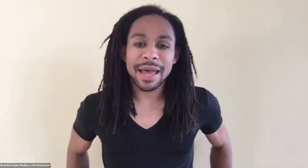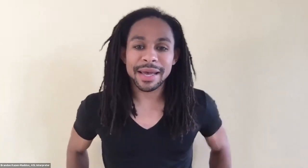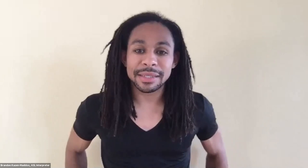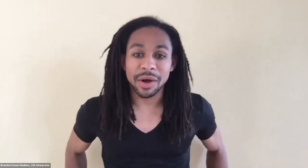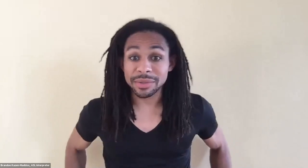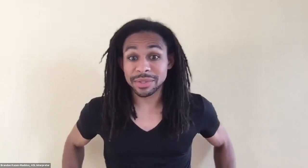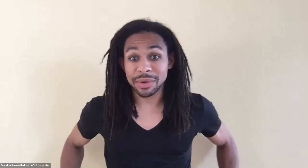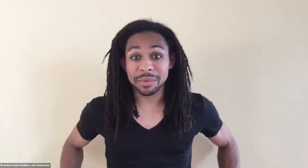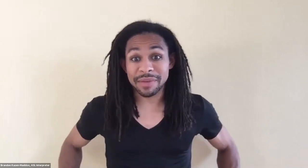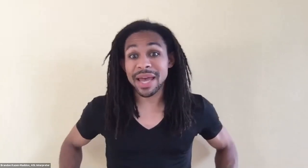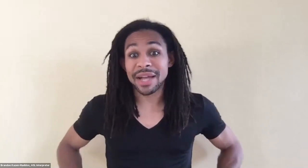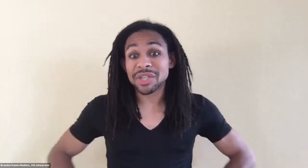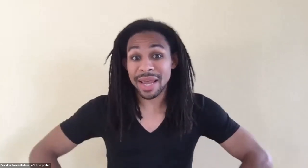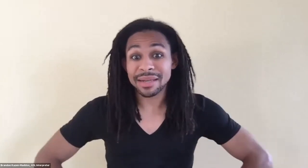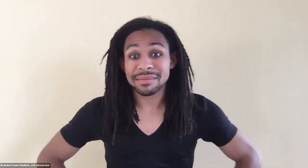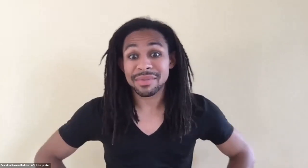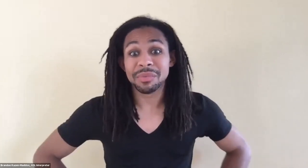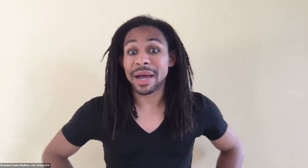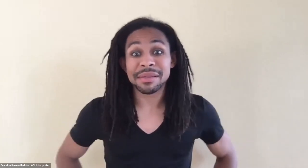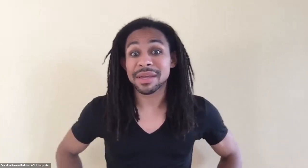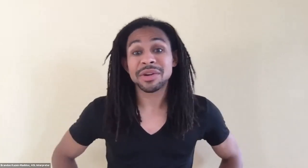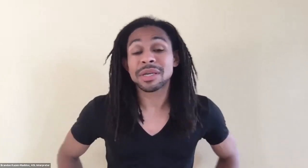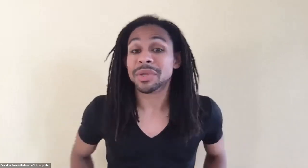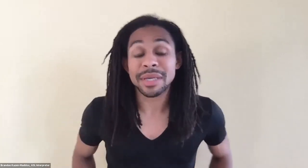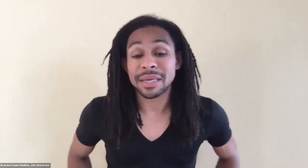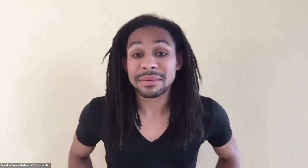and also we have to educate the white theater community.